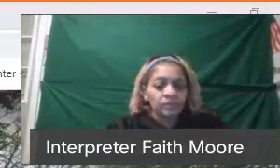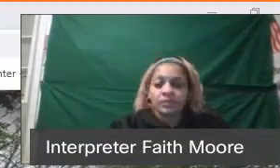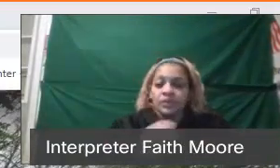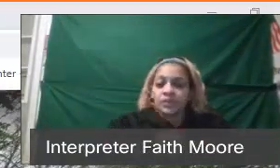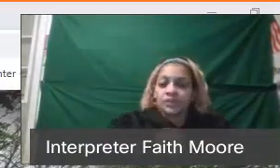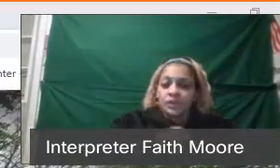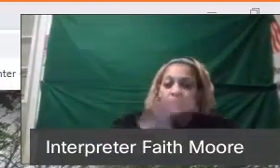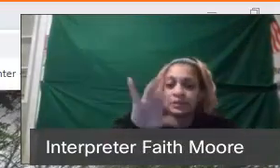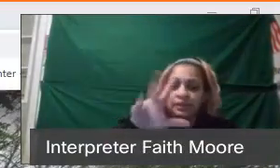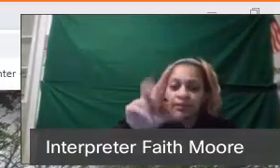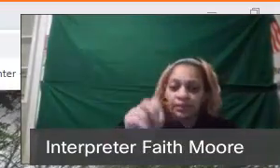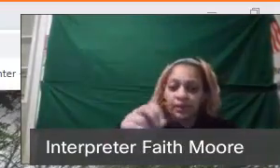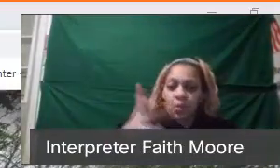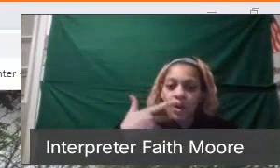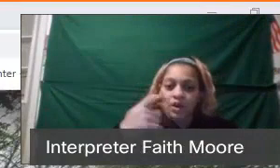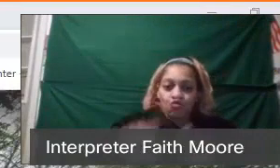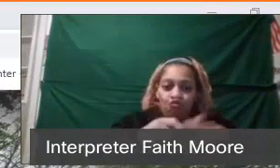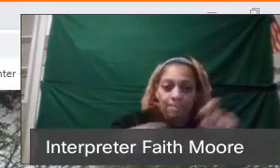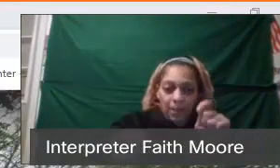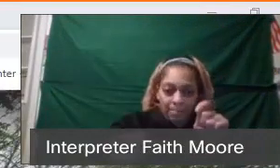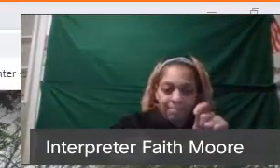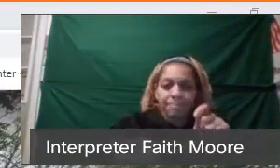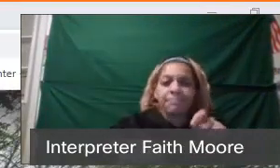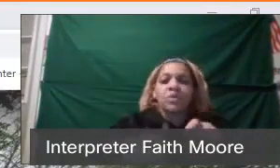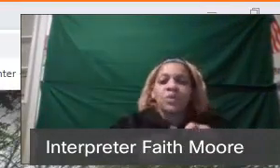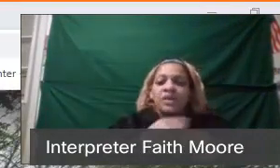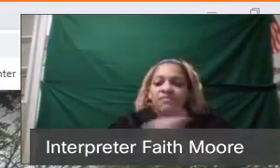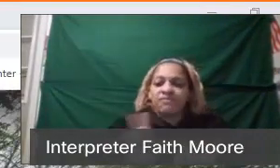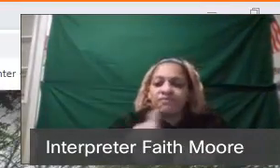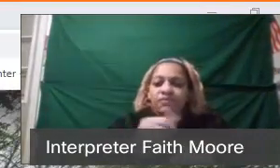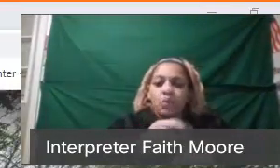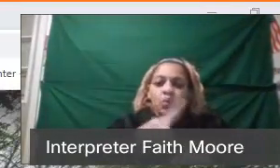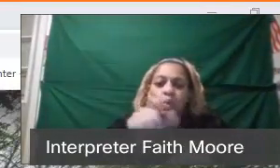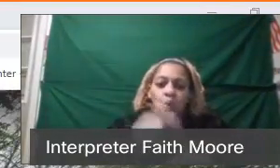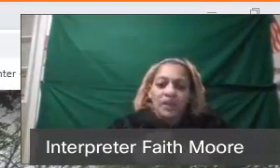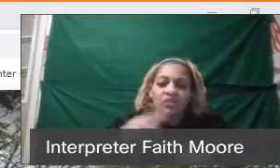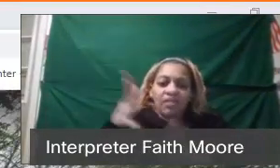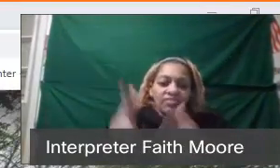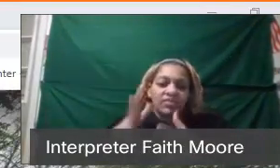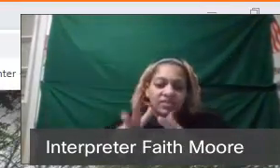I think we'd like to wrap up. There's a couple of questions remaining in the chat. I'm not sure how we want to.